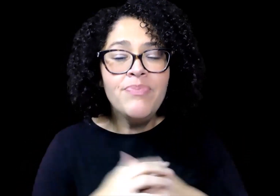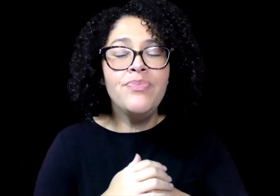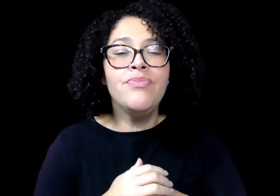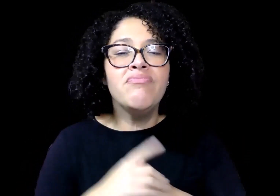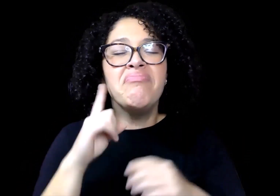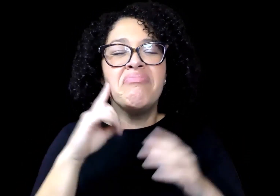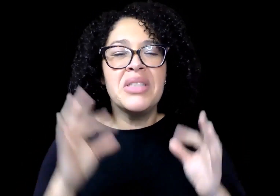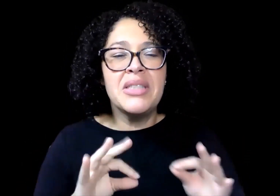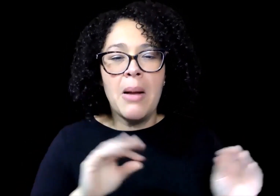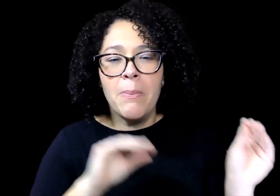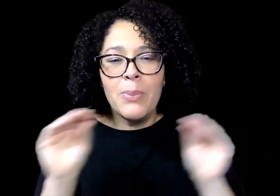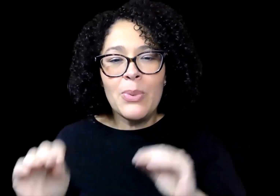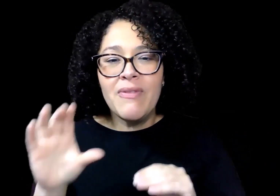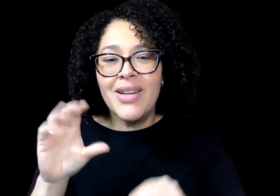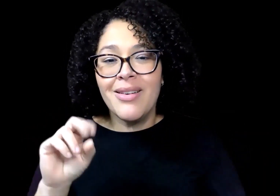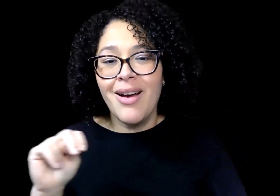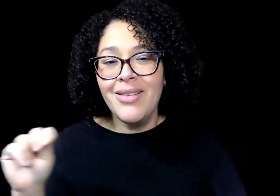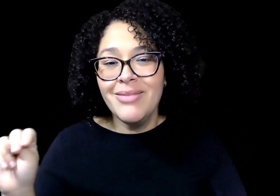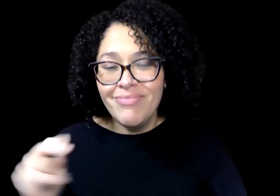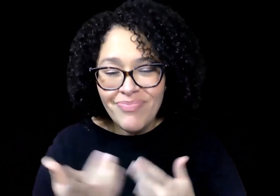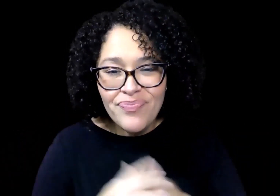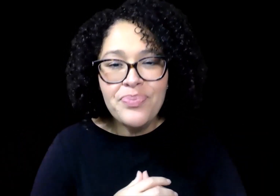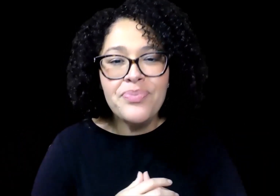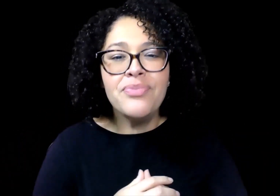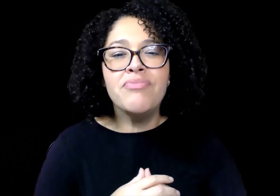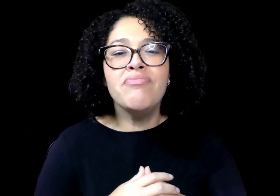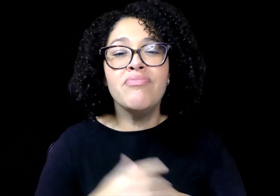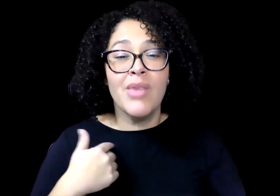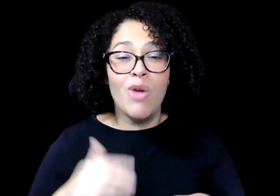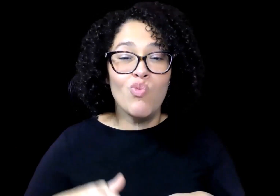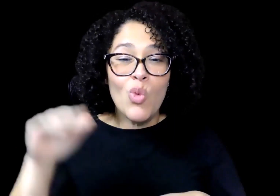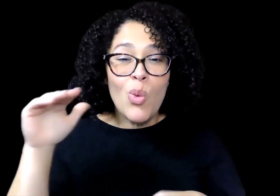wanted to find the best possible education for me so they decided to move